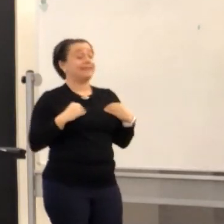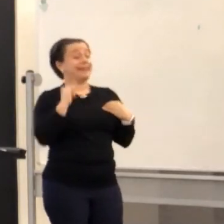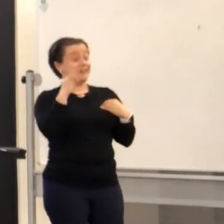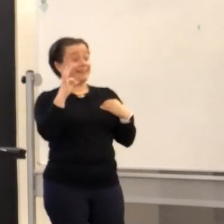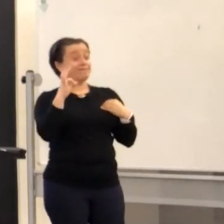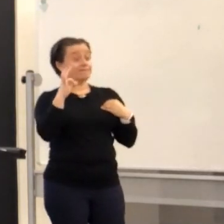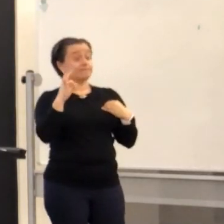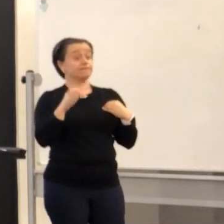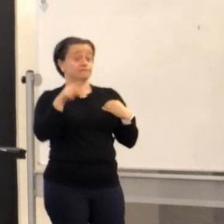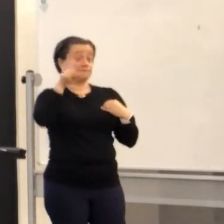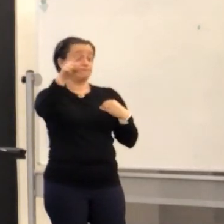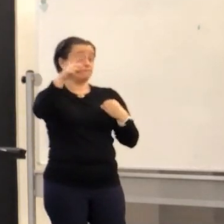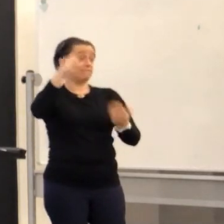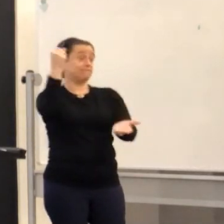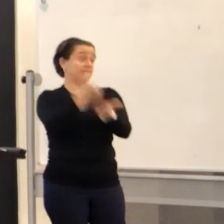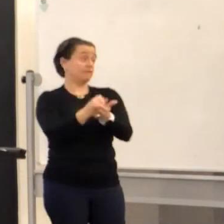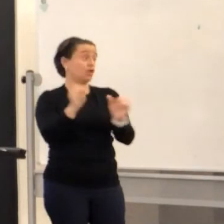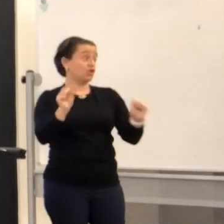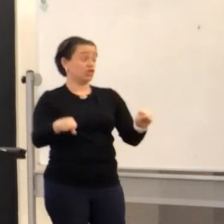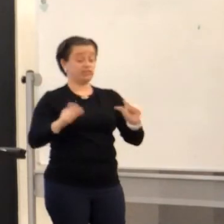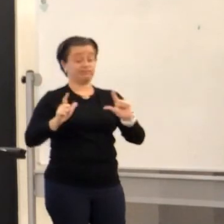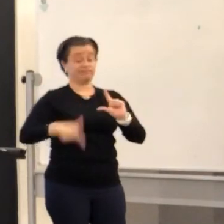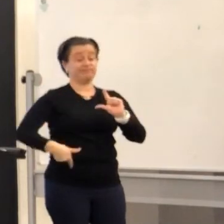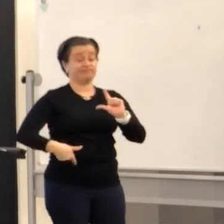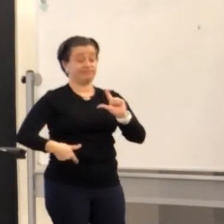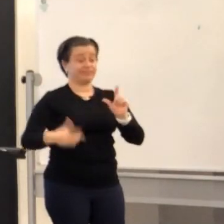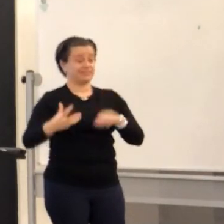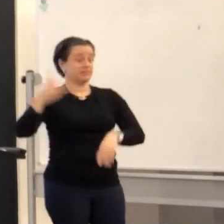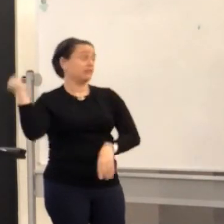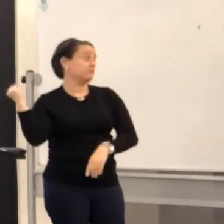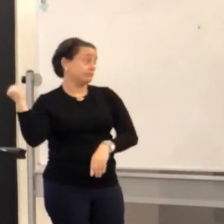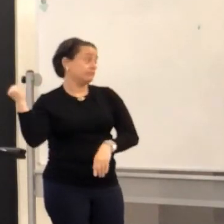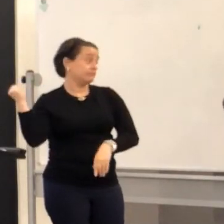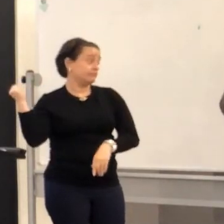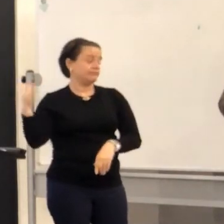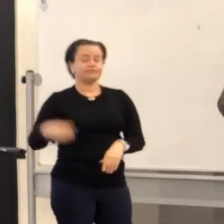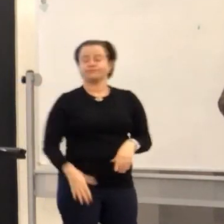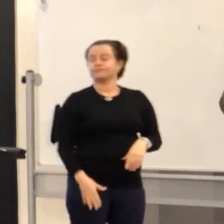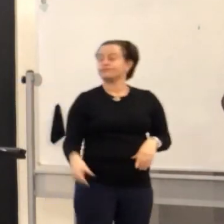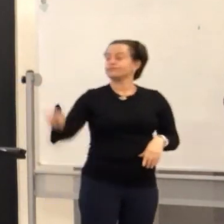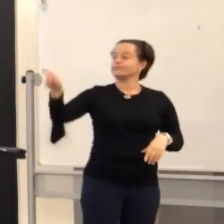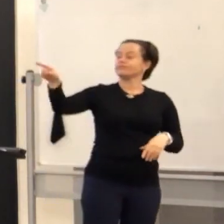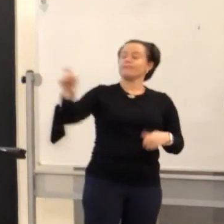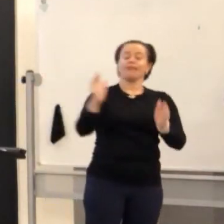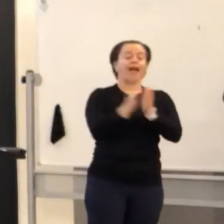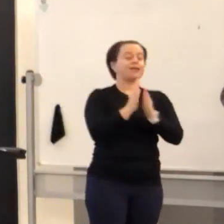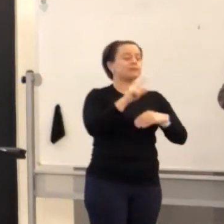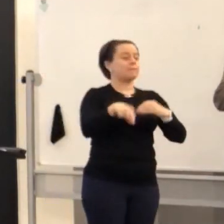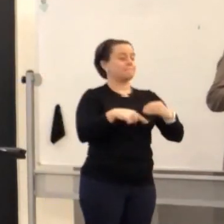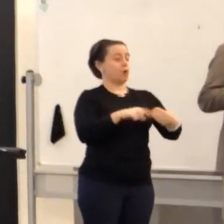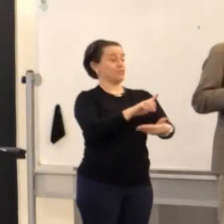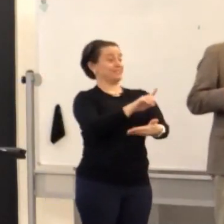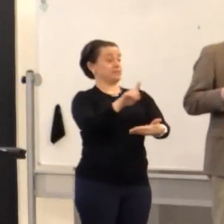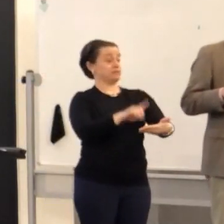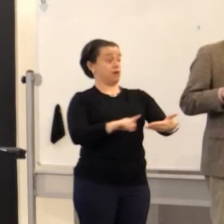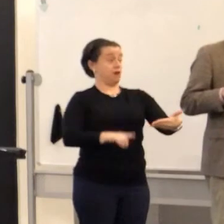Ryan mentioned a design patent application, it's not used very frequently